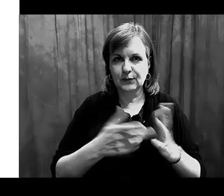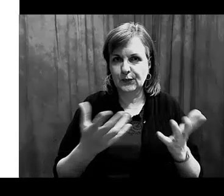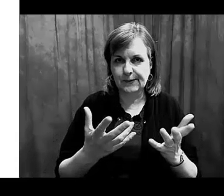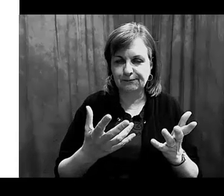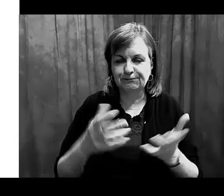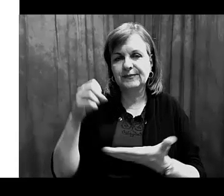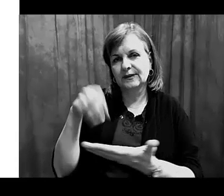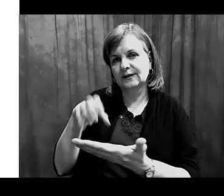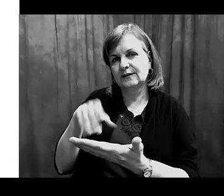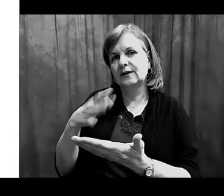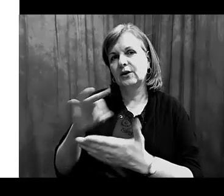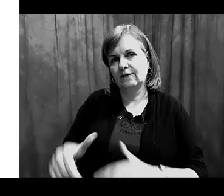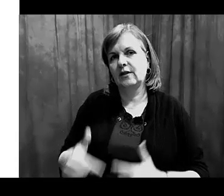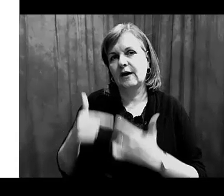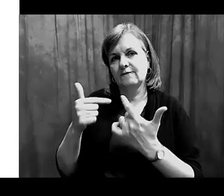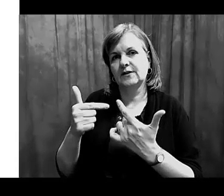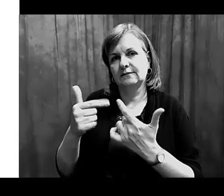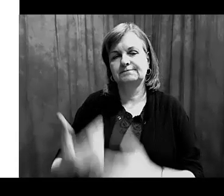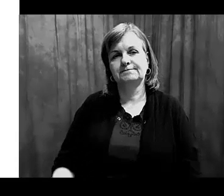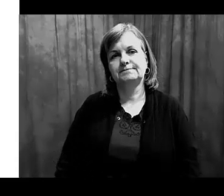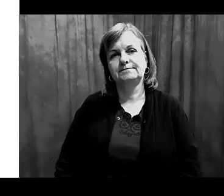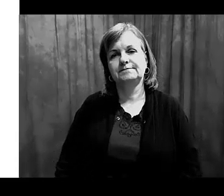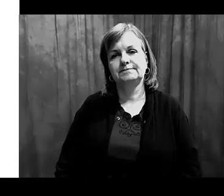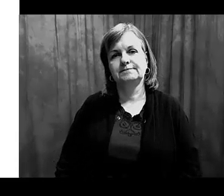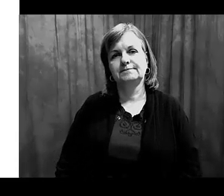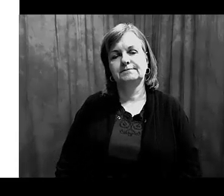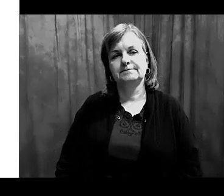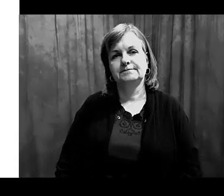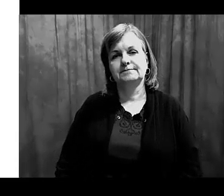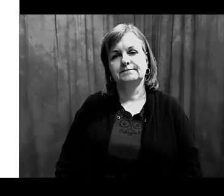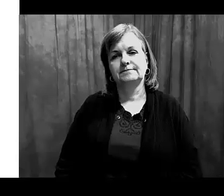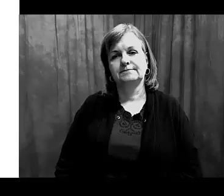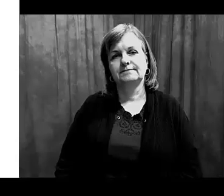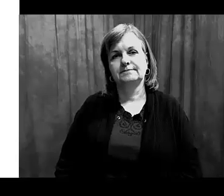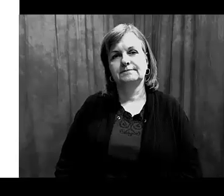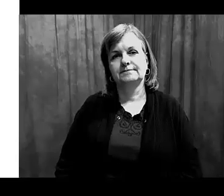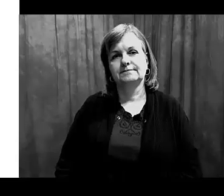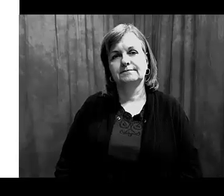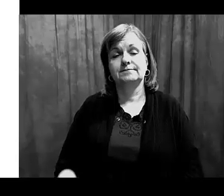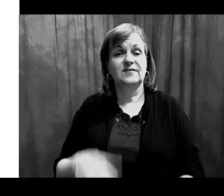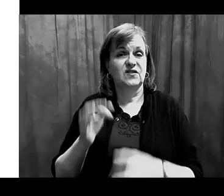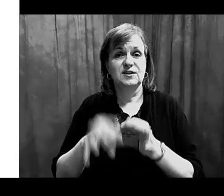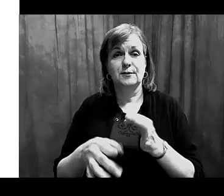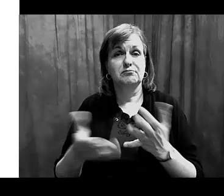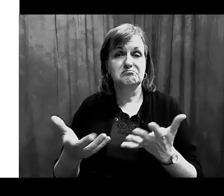by strict definition is the study of life